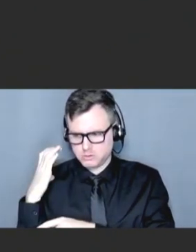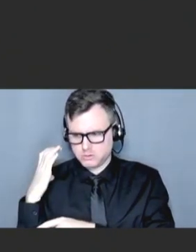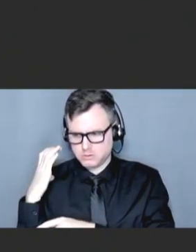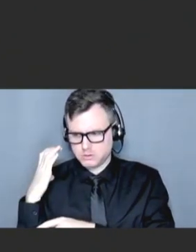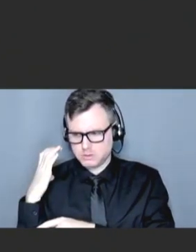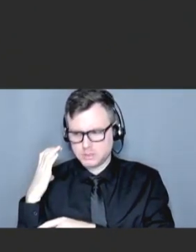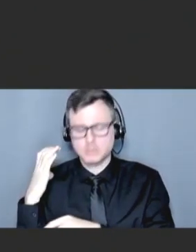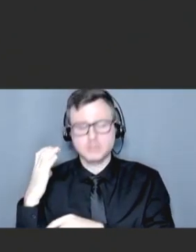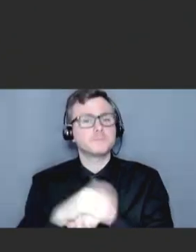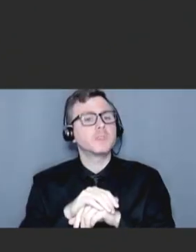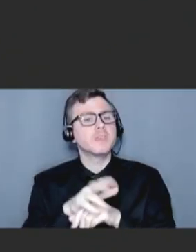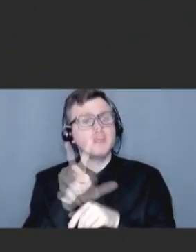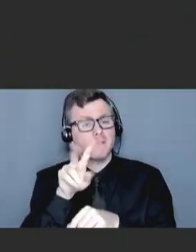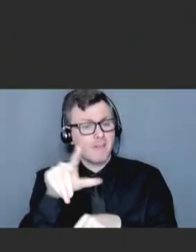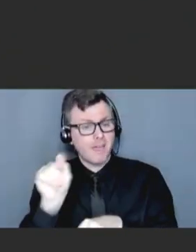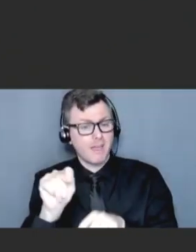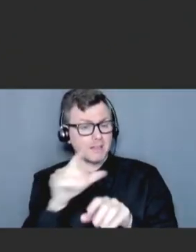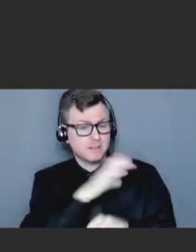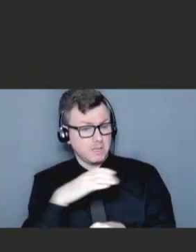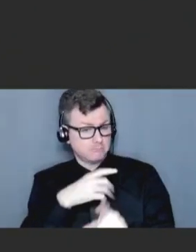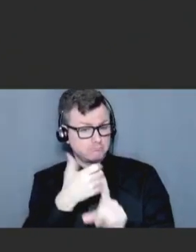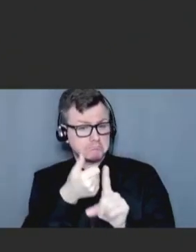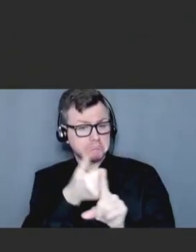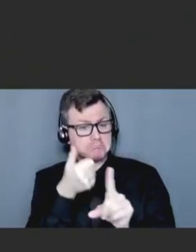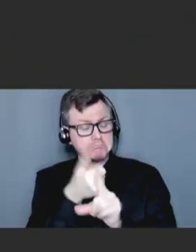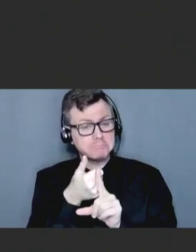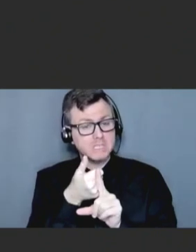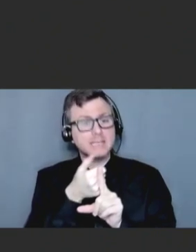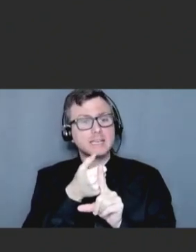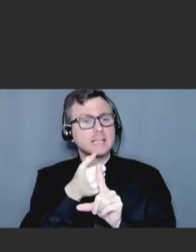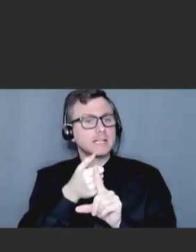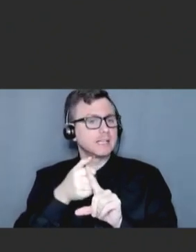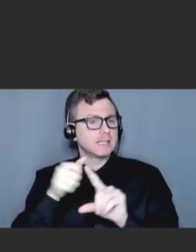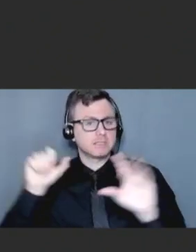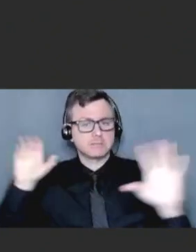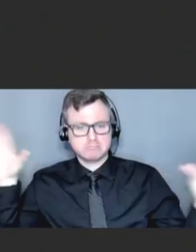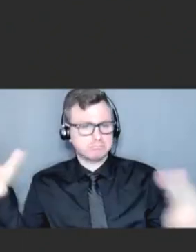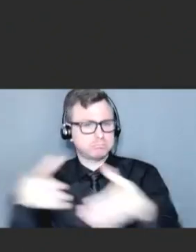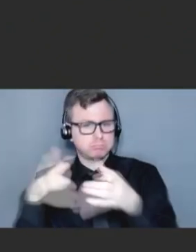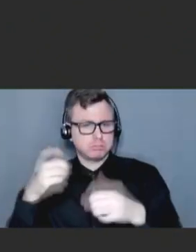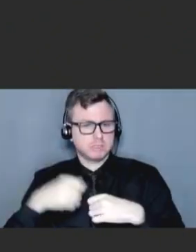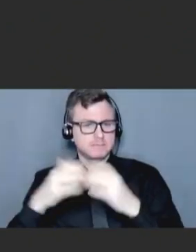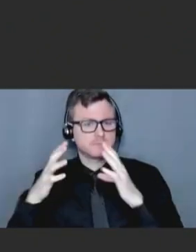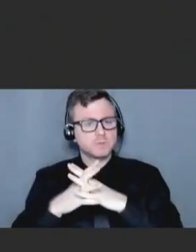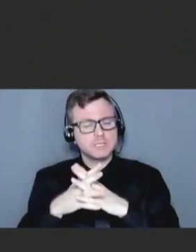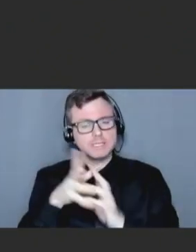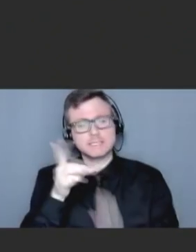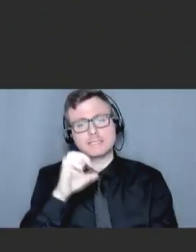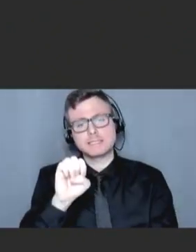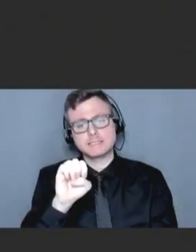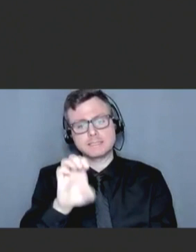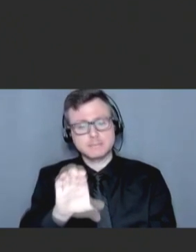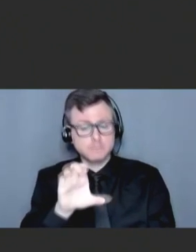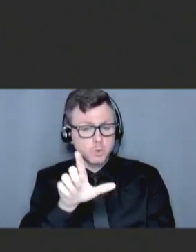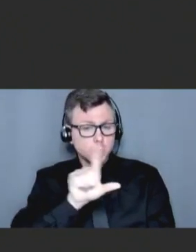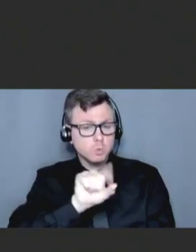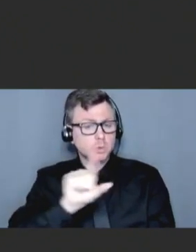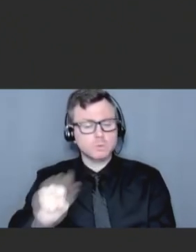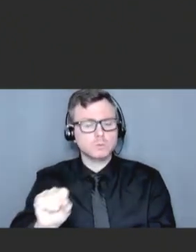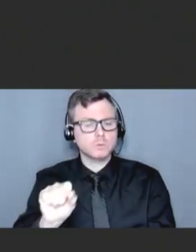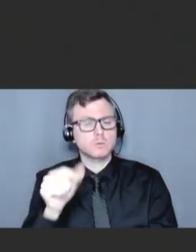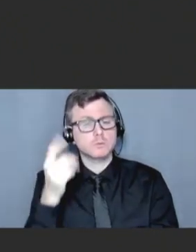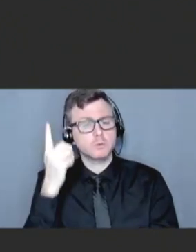The VaST committee was put together back in December of 2020 with the objectives of reviewing,